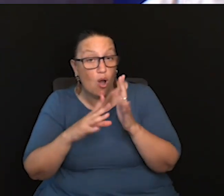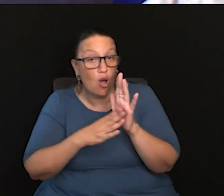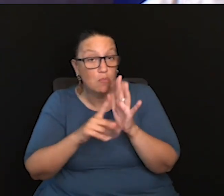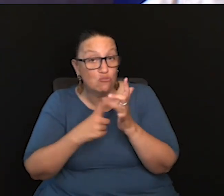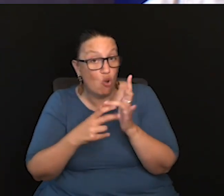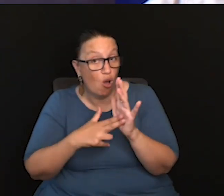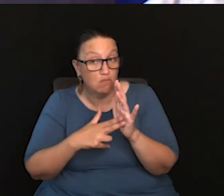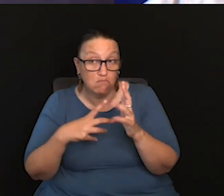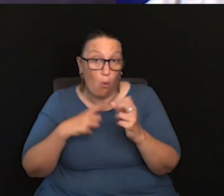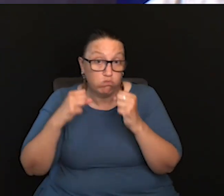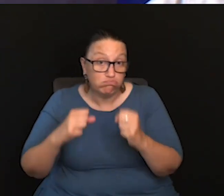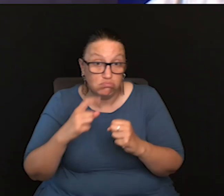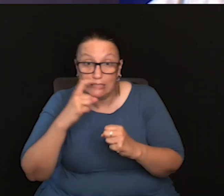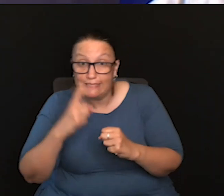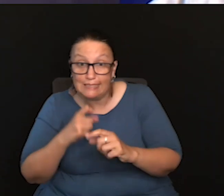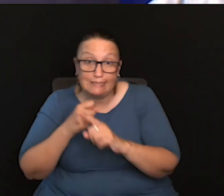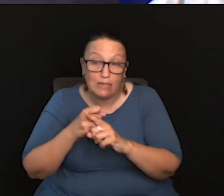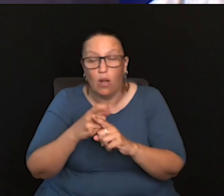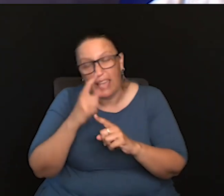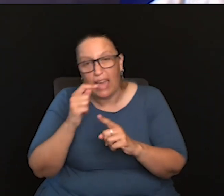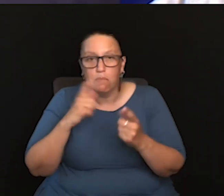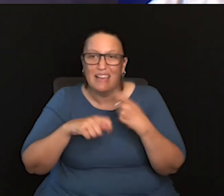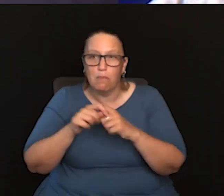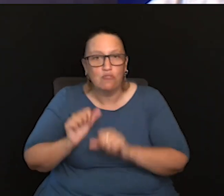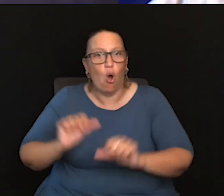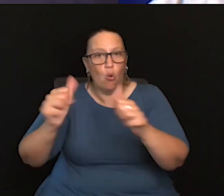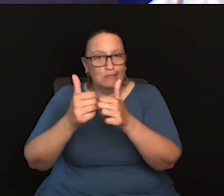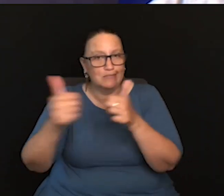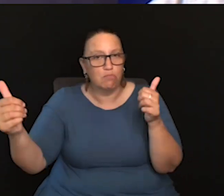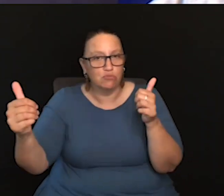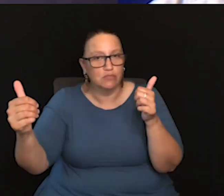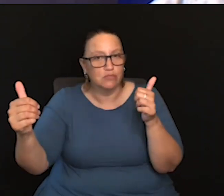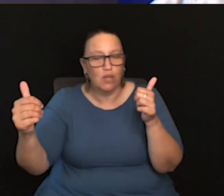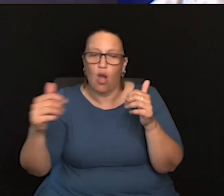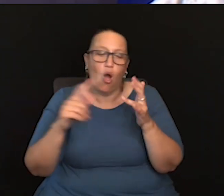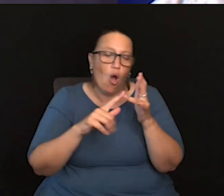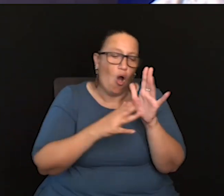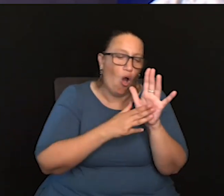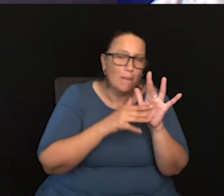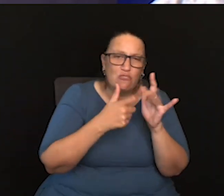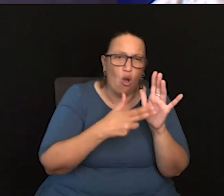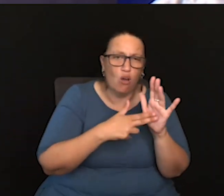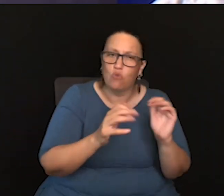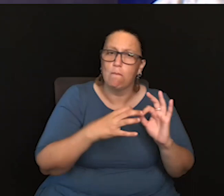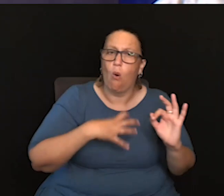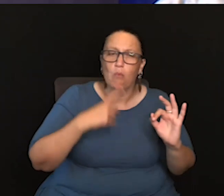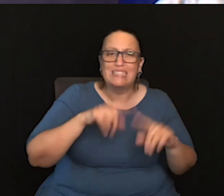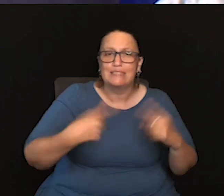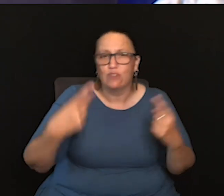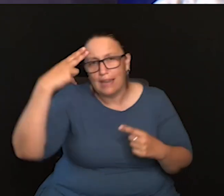then the World Health Organisation may determine that it becomes a variant of its own, but it is too early to speculate on that,